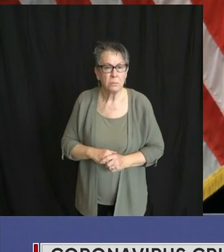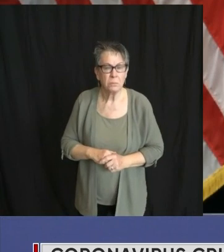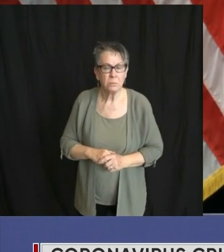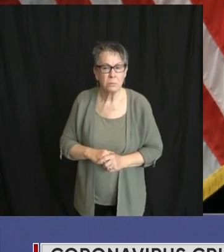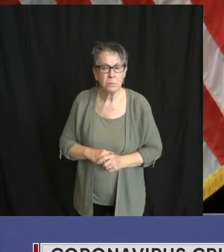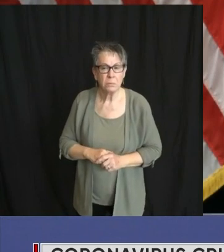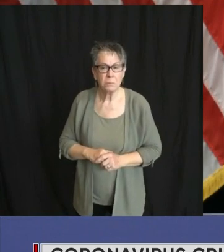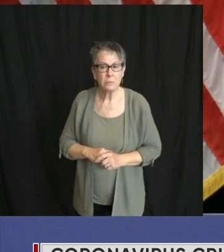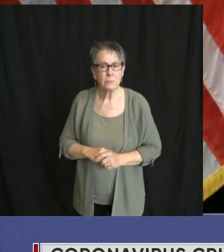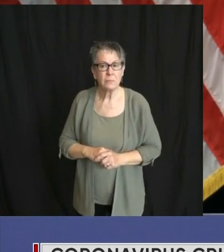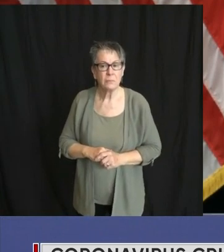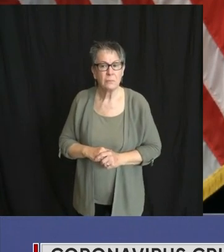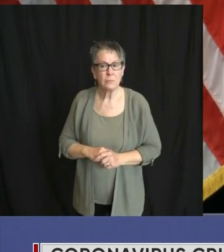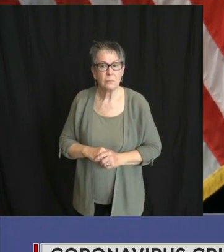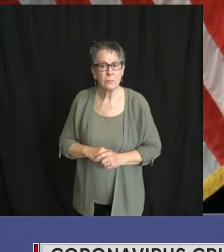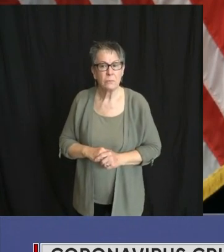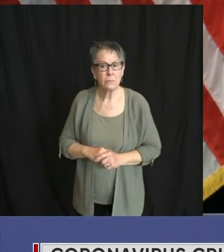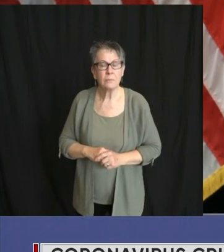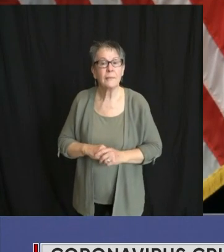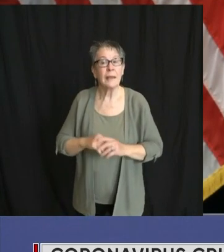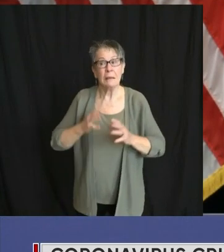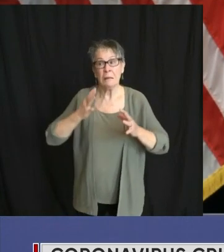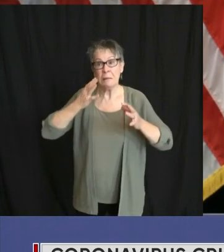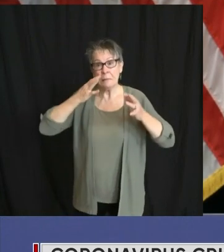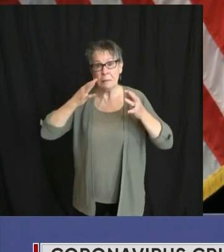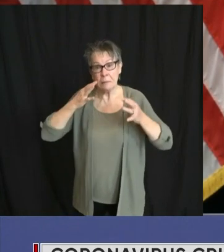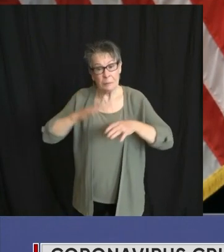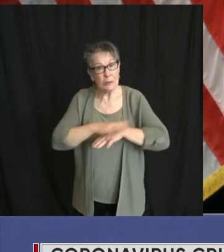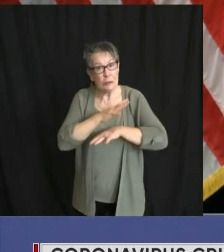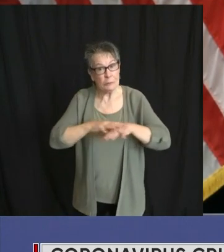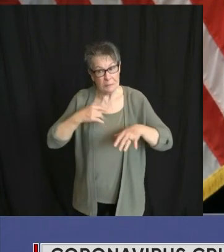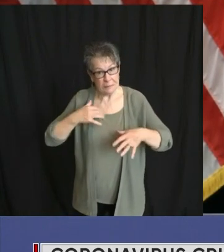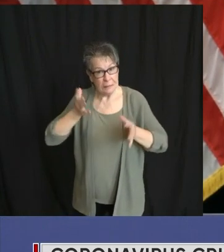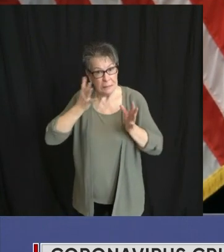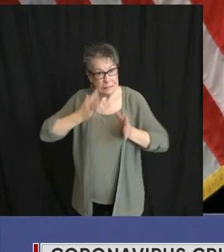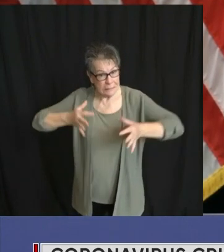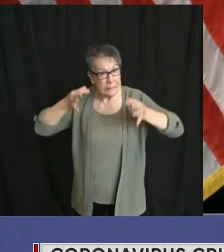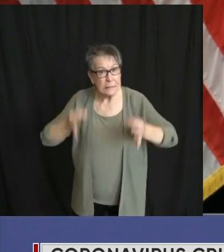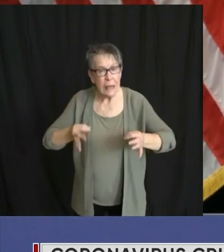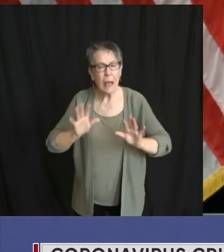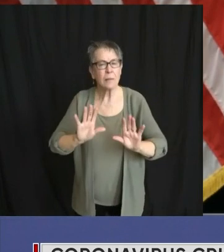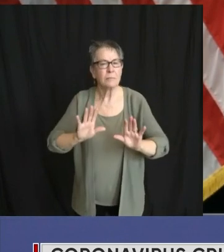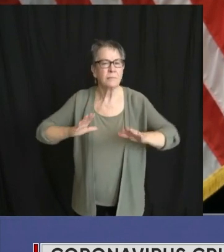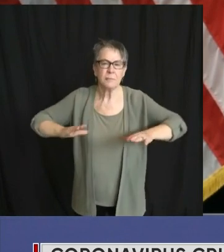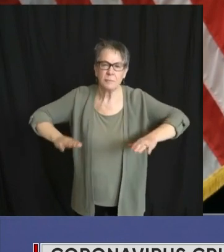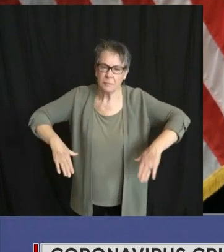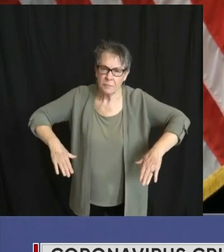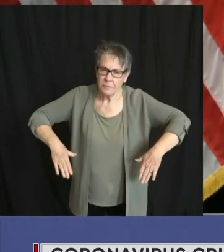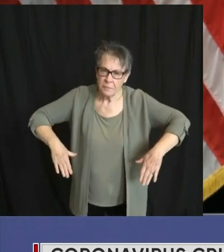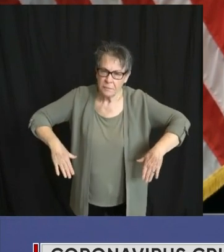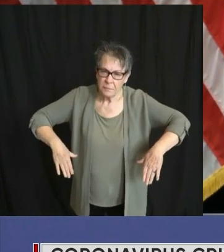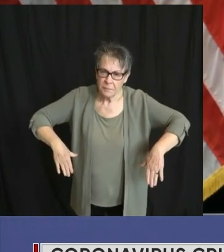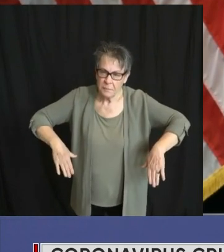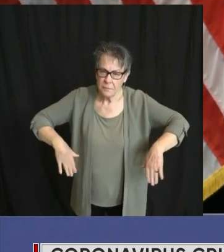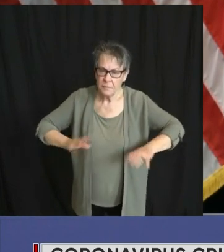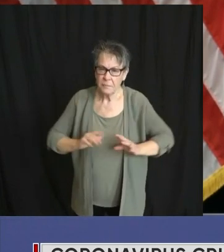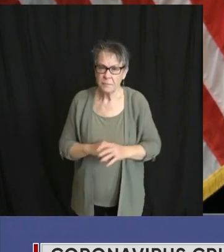AS A BABY STEP BUT THE HIP BONE IS CONNECTED TO THE THIGH BONE.